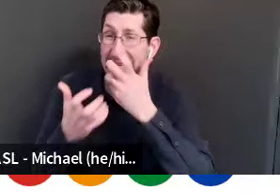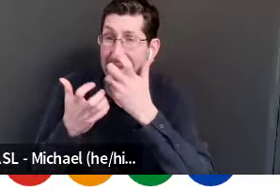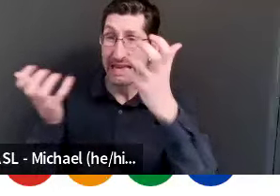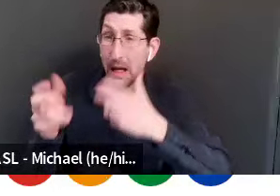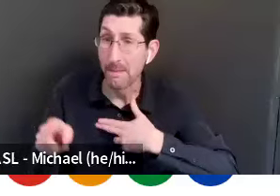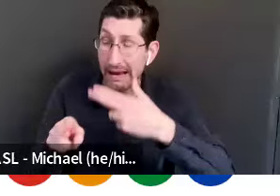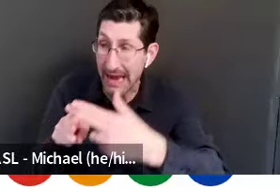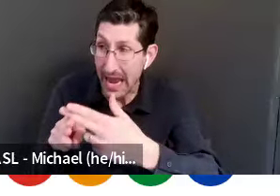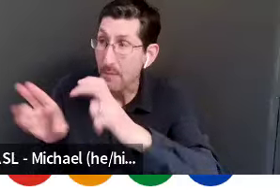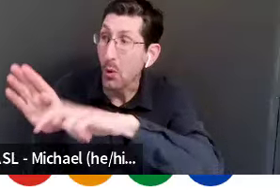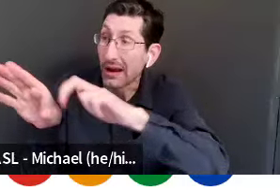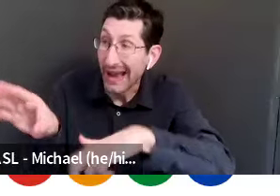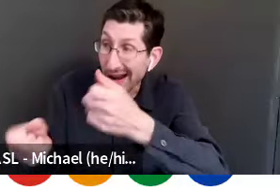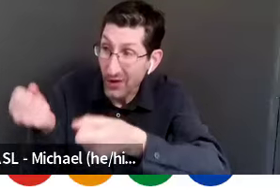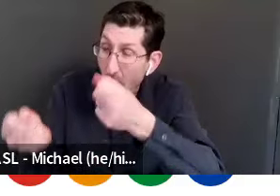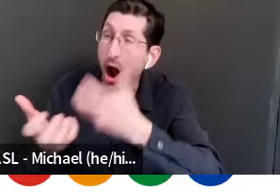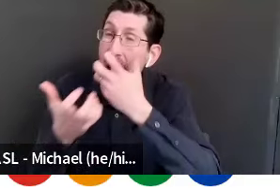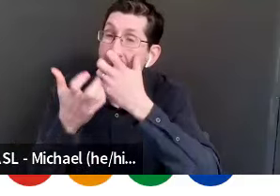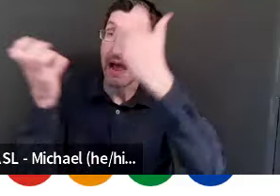SAY PLEASE CALL OUT MY NAME. PLEASE GET OUT OF YOUR VEHICLE